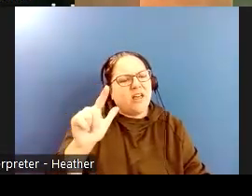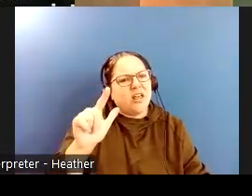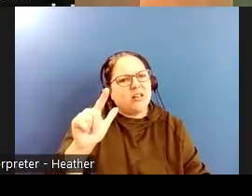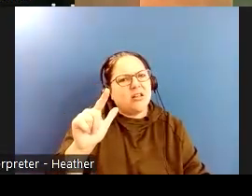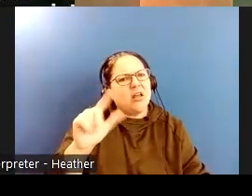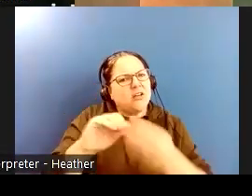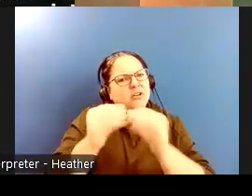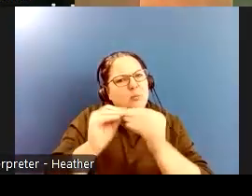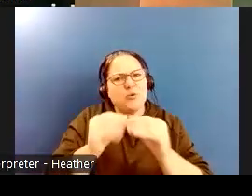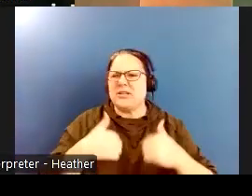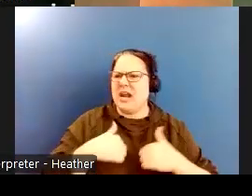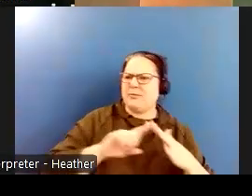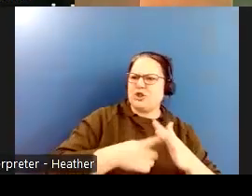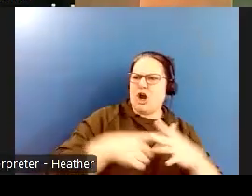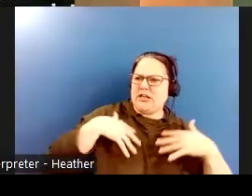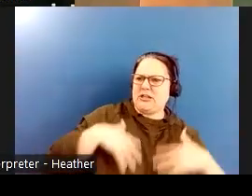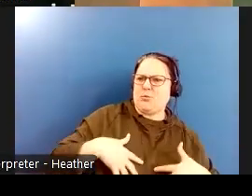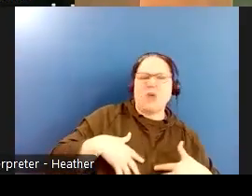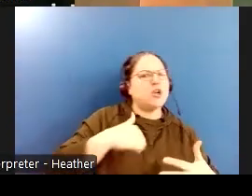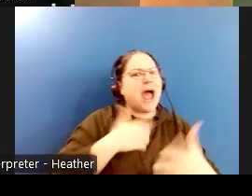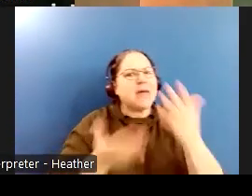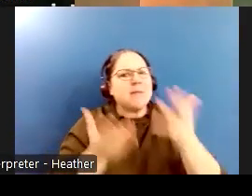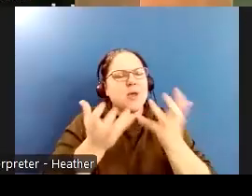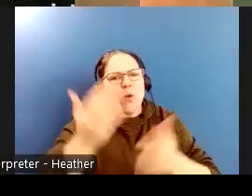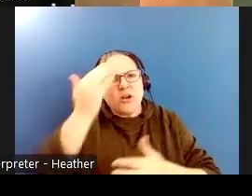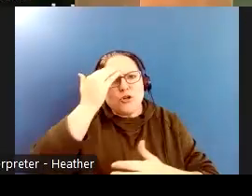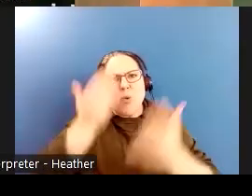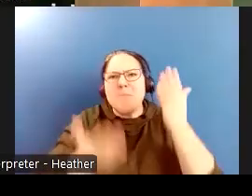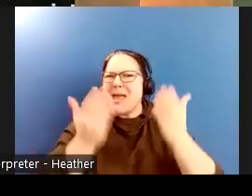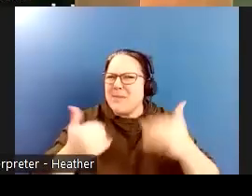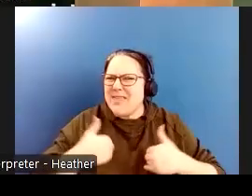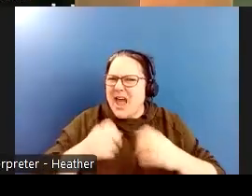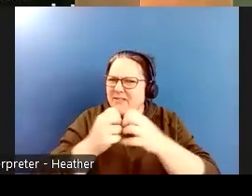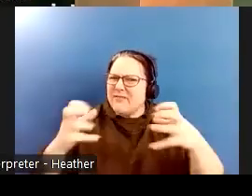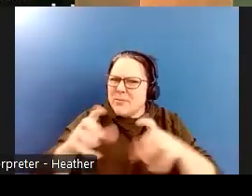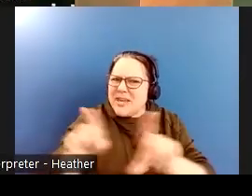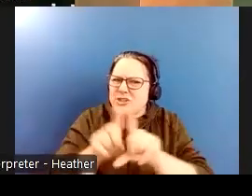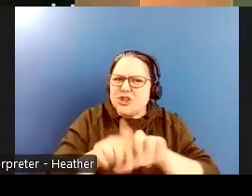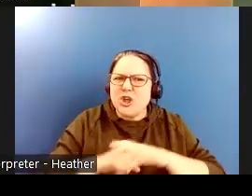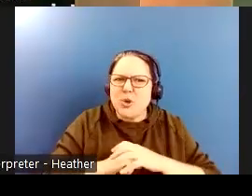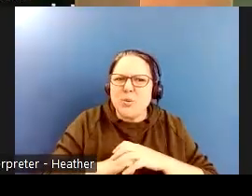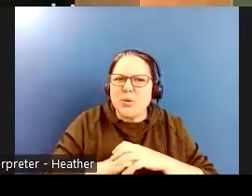for depression I probably want to know like is there also inflammation going on. Um so anyway,